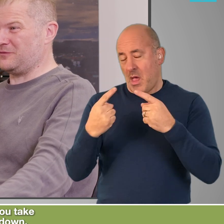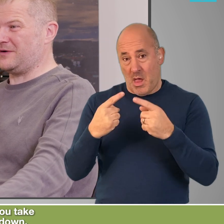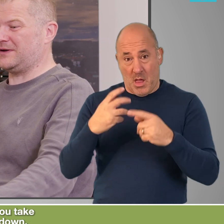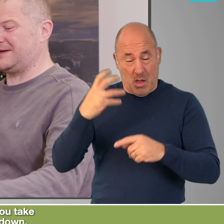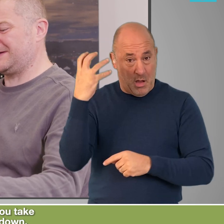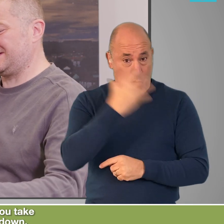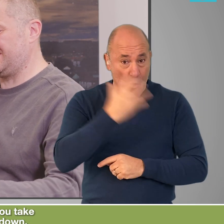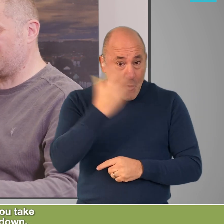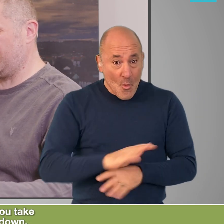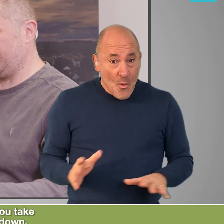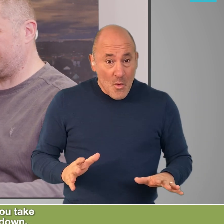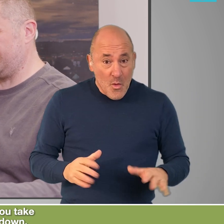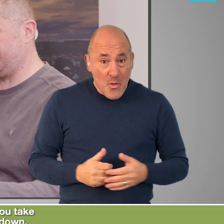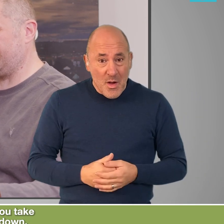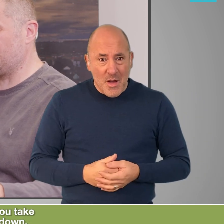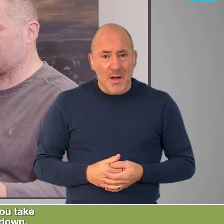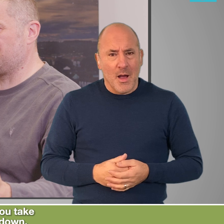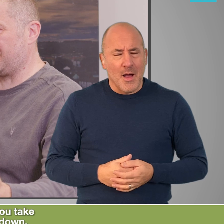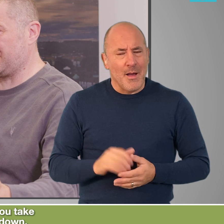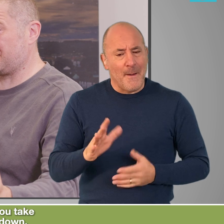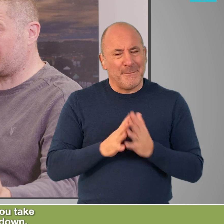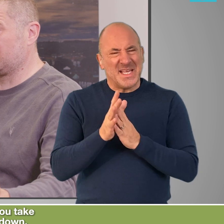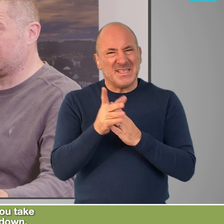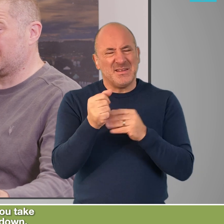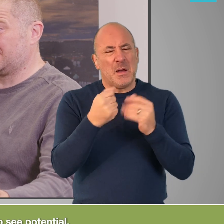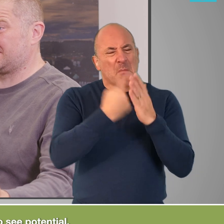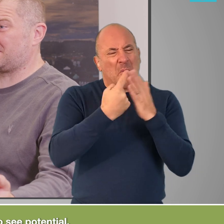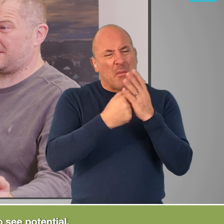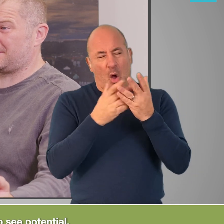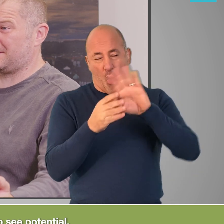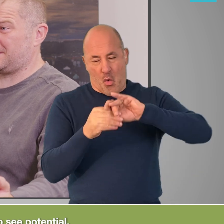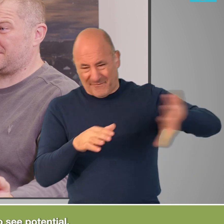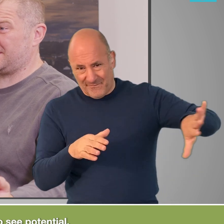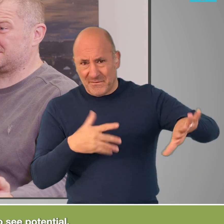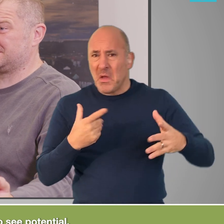But then when you take those barriers down, that's where you start to see potential.